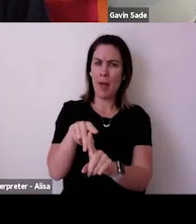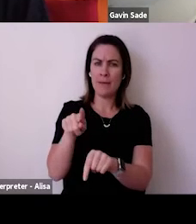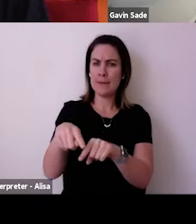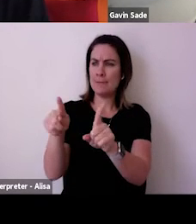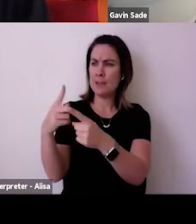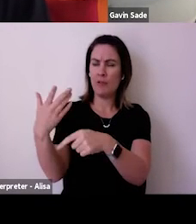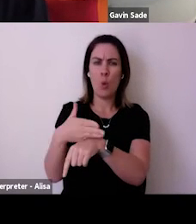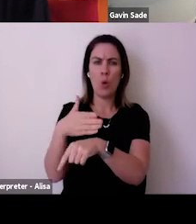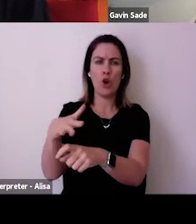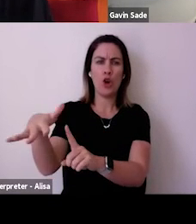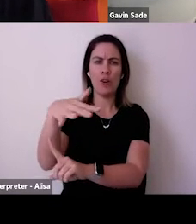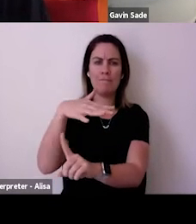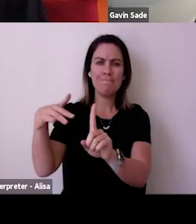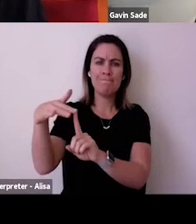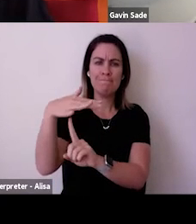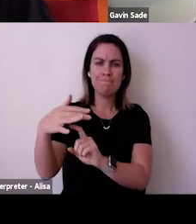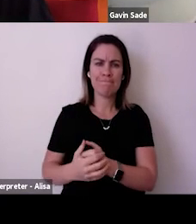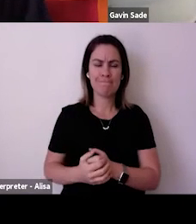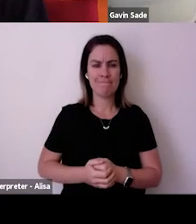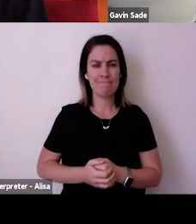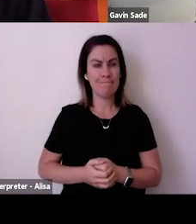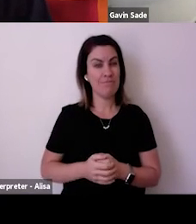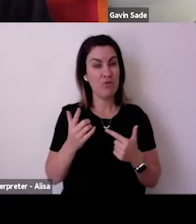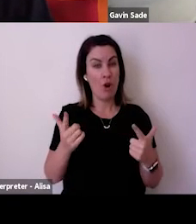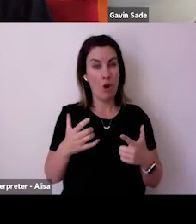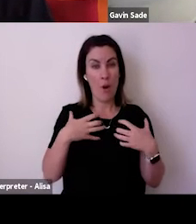I think there is a real growing understanding of the literature Gavin and Greg pointed to.